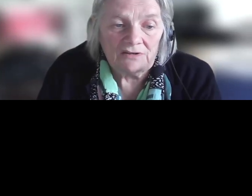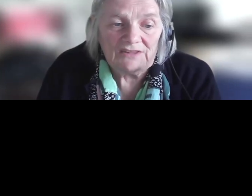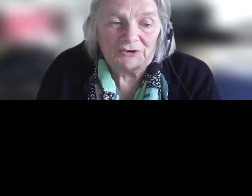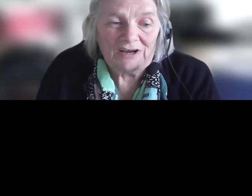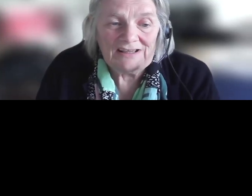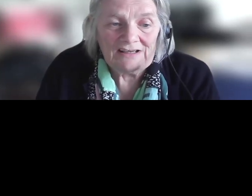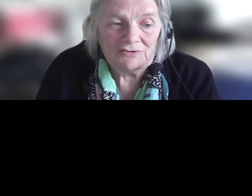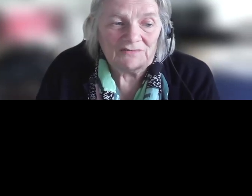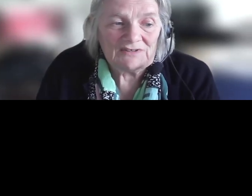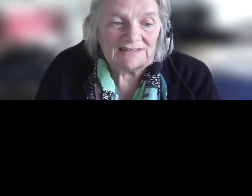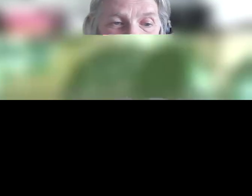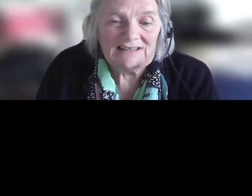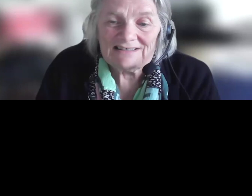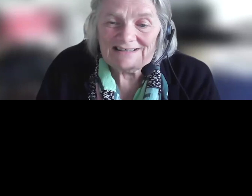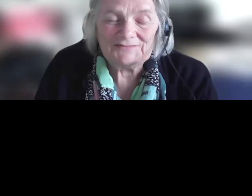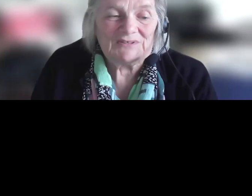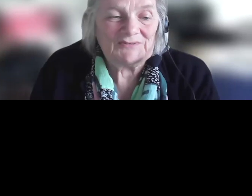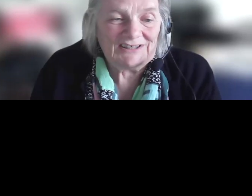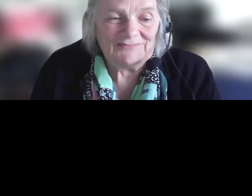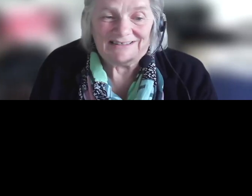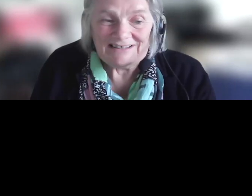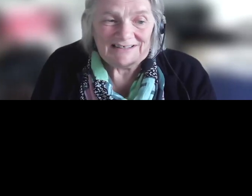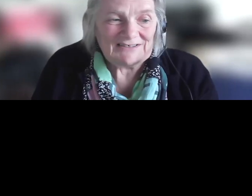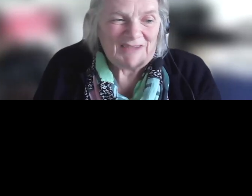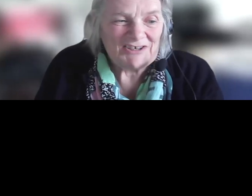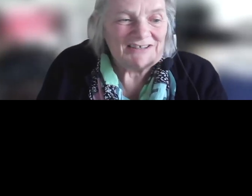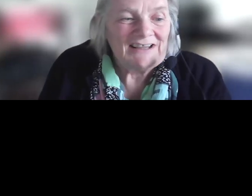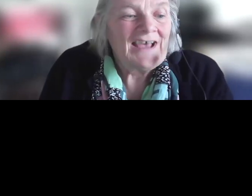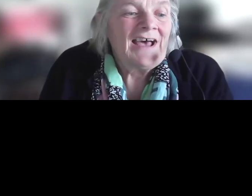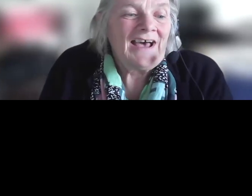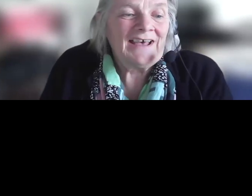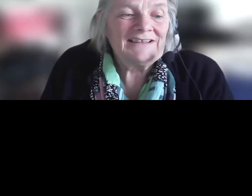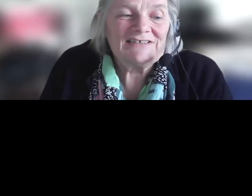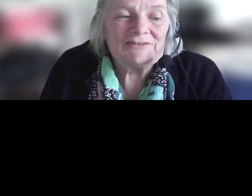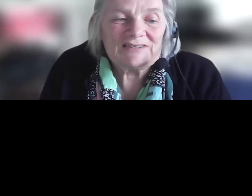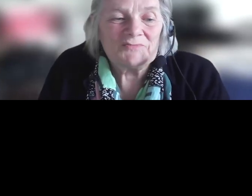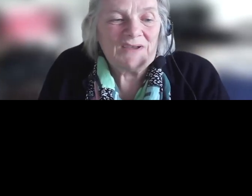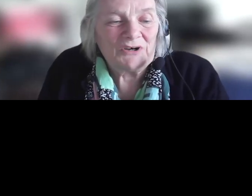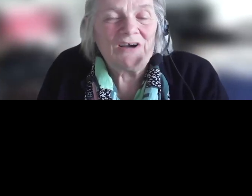of the RIAI Universal Design task force which I'm delighted to mention and she's also member